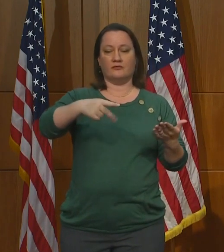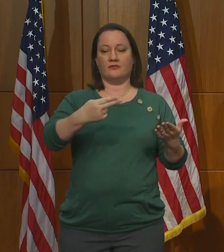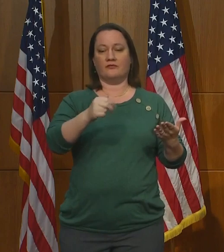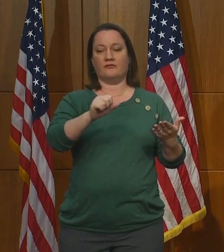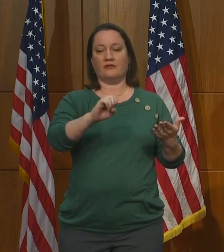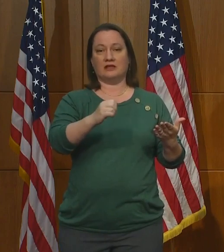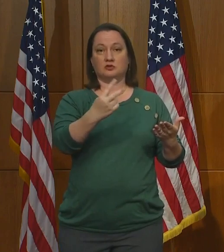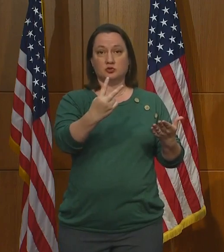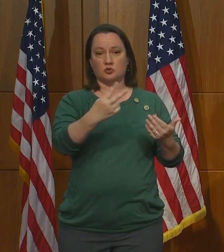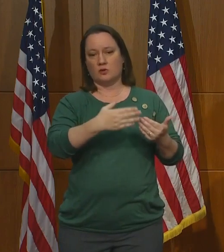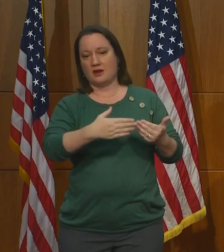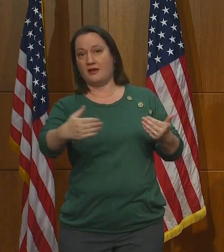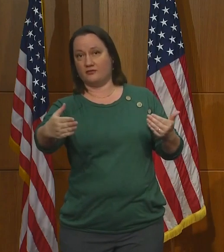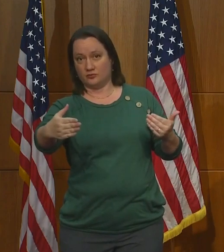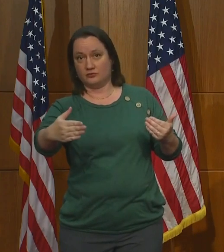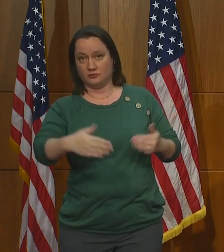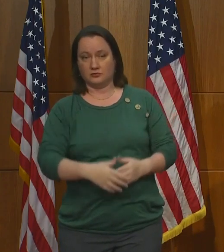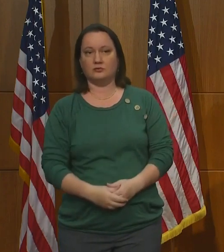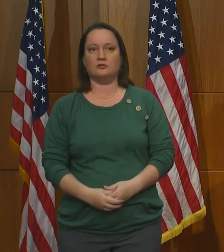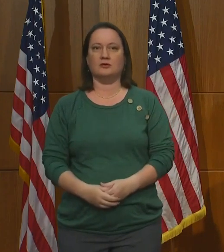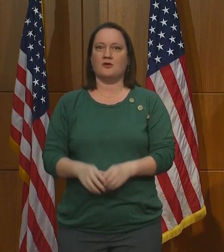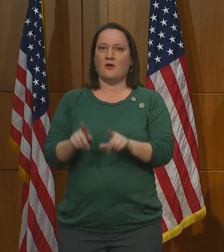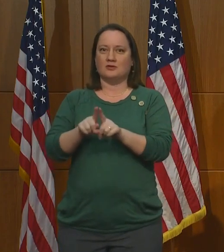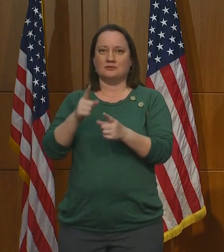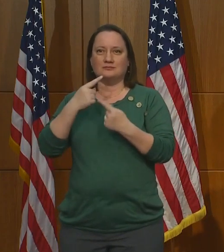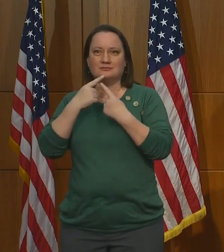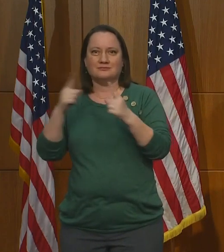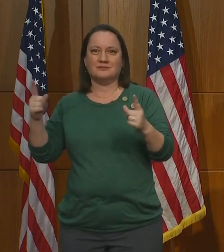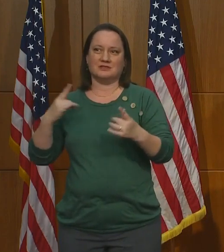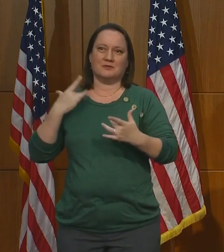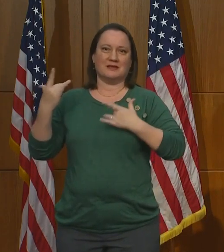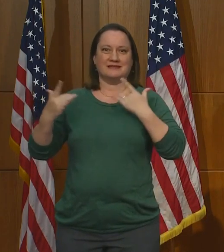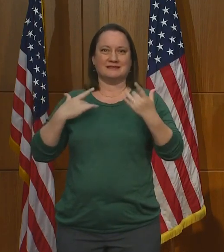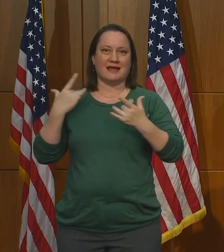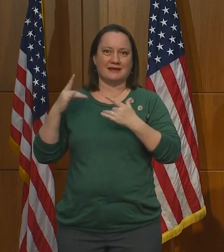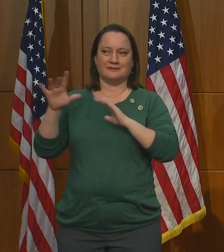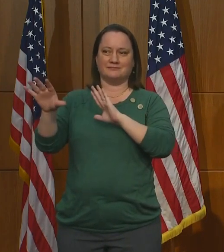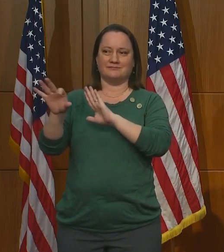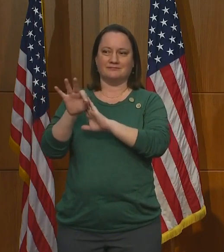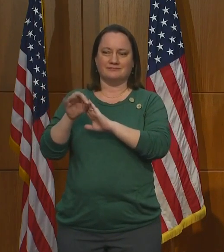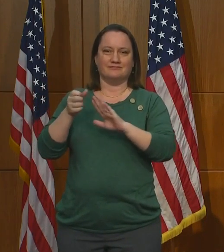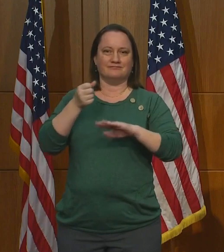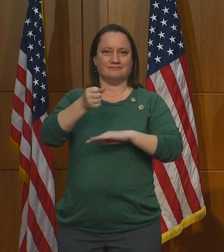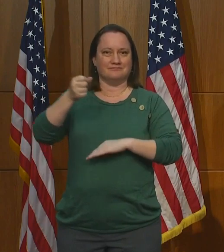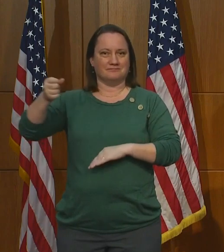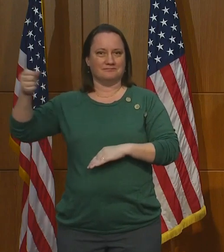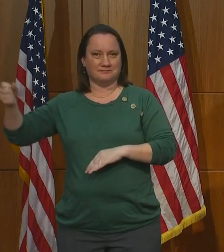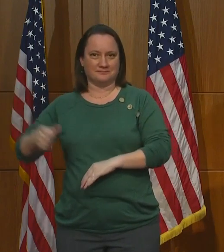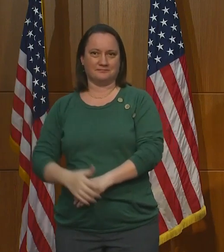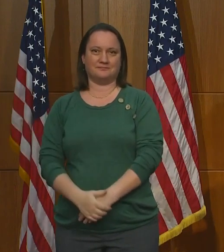SCHOOL. IN IS TO YOUNG. WELL AS